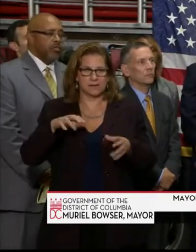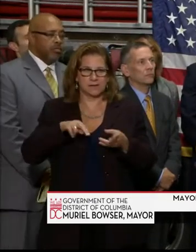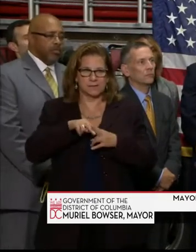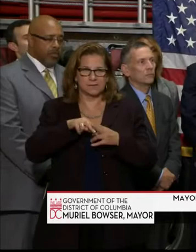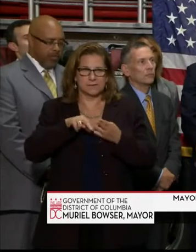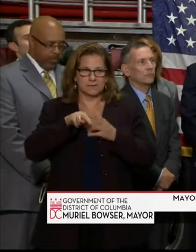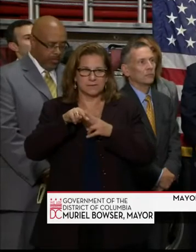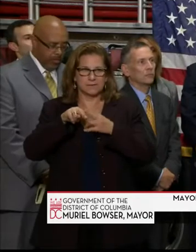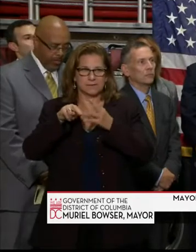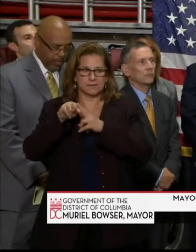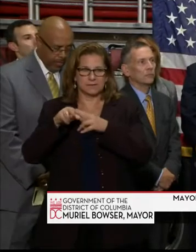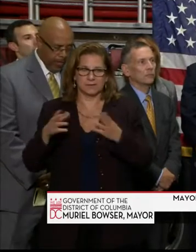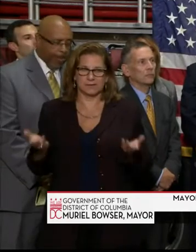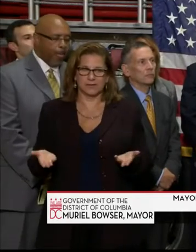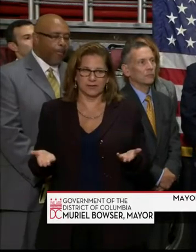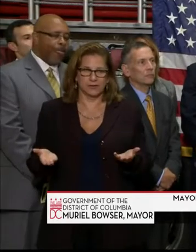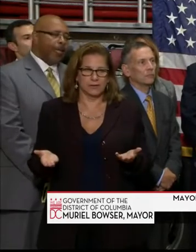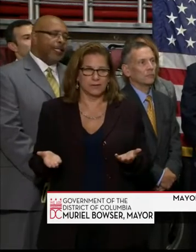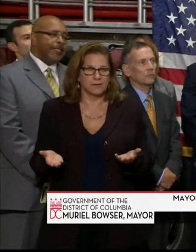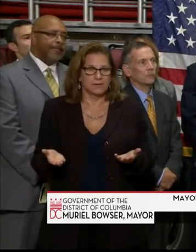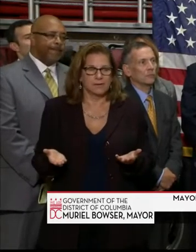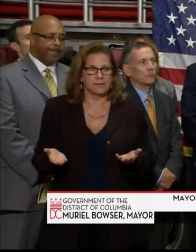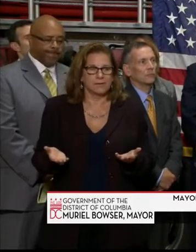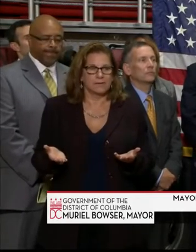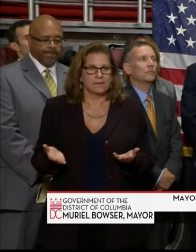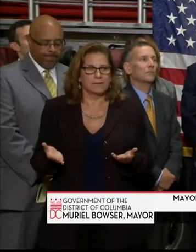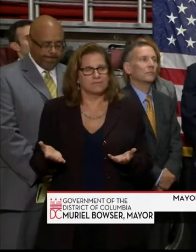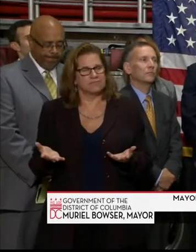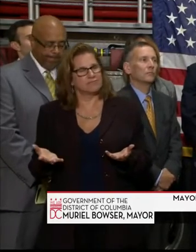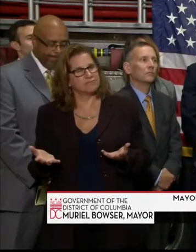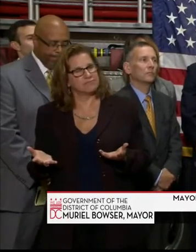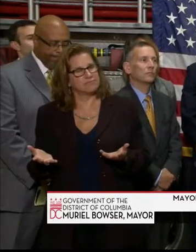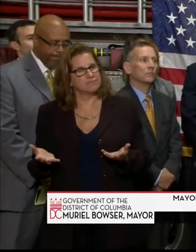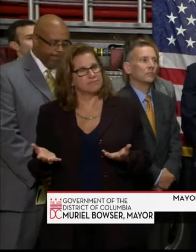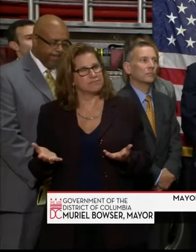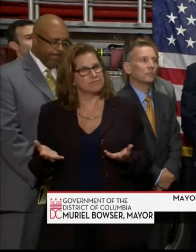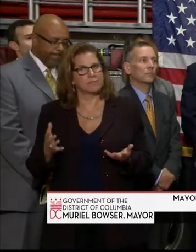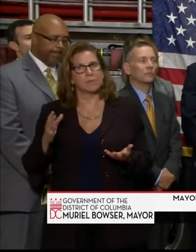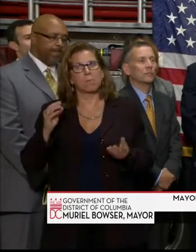THE DISTRICT STARTING SOMETIME LATE THURSDAY AND INTO FRIDAY AS